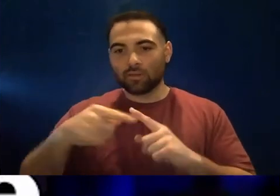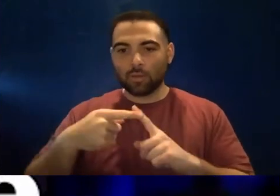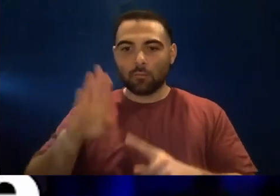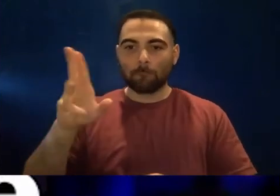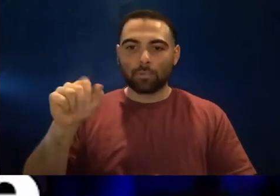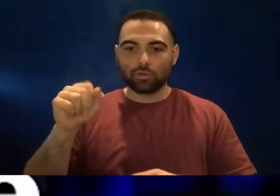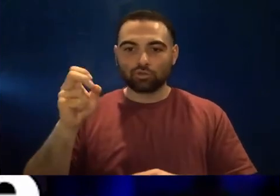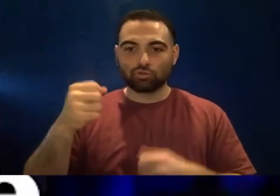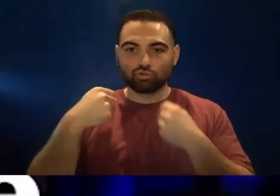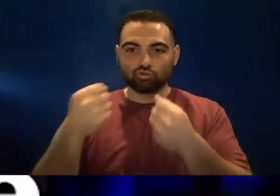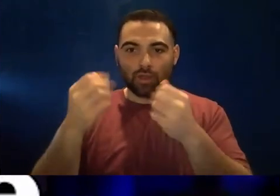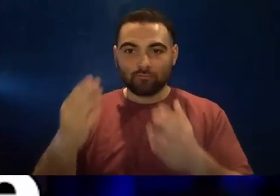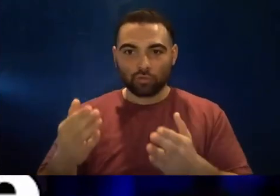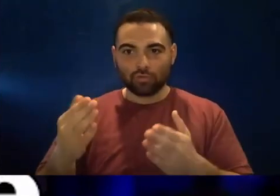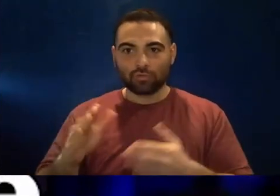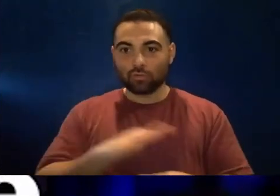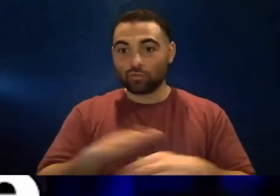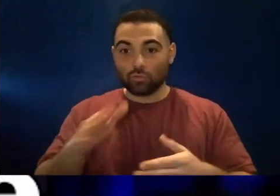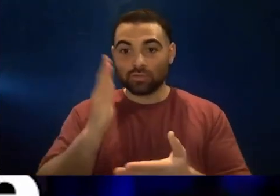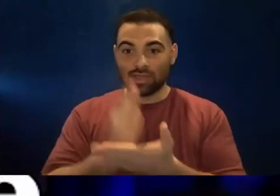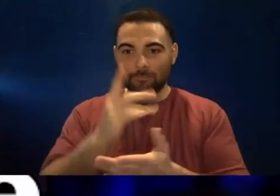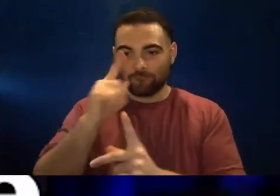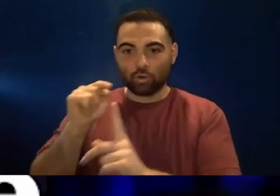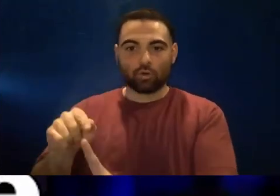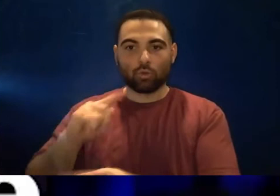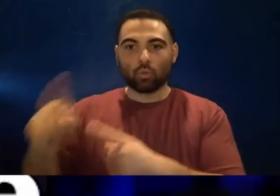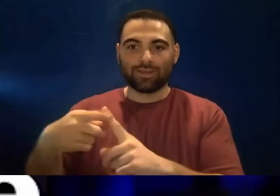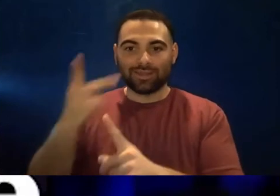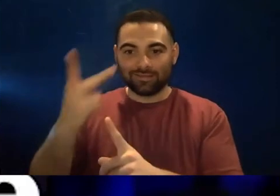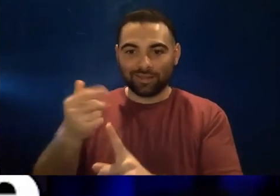not stopping for her when they see her at the stop